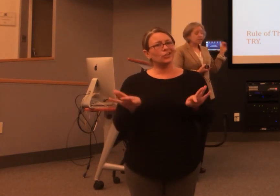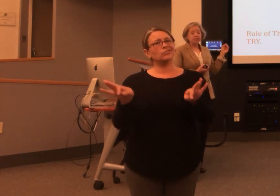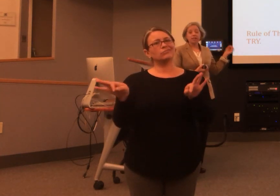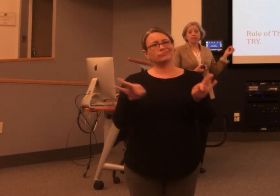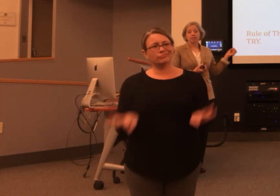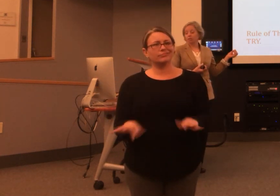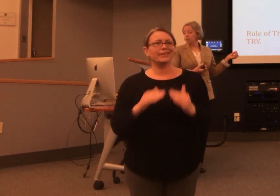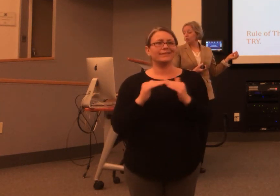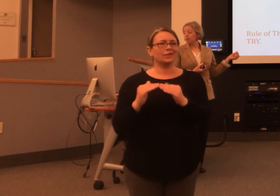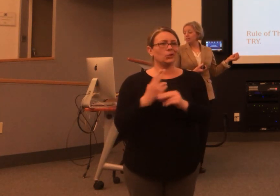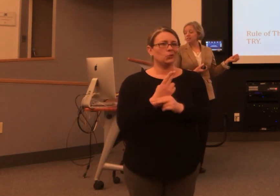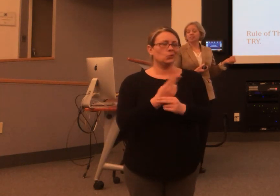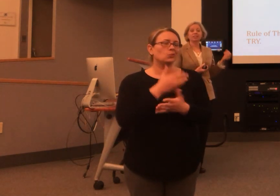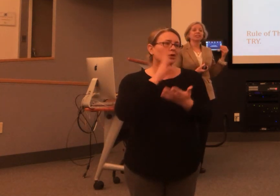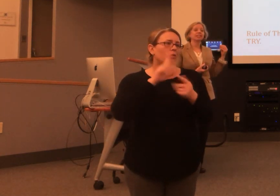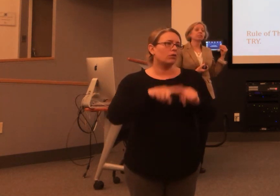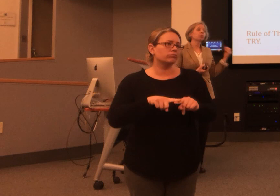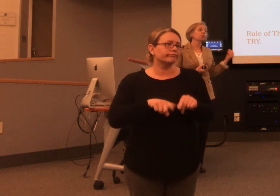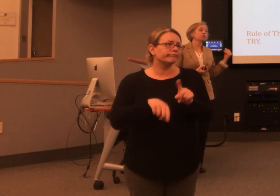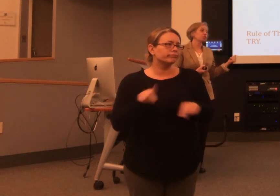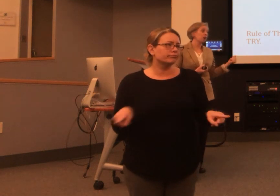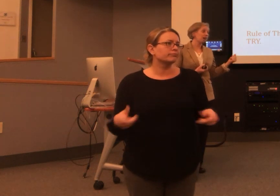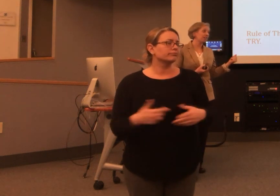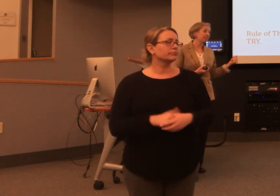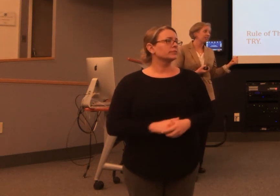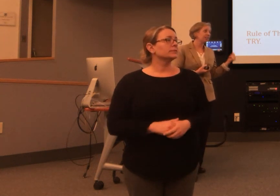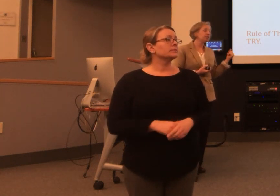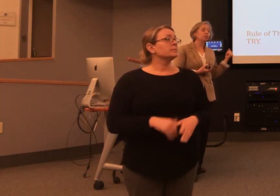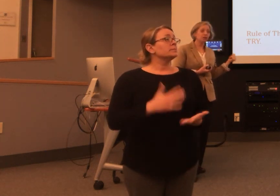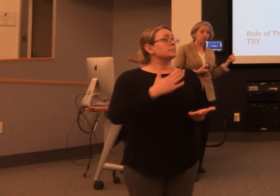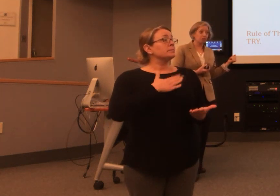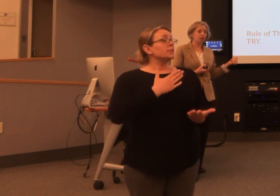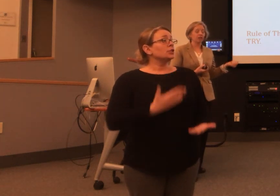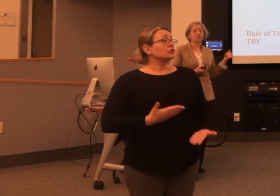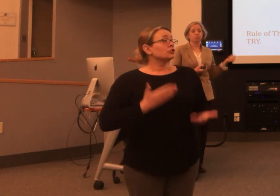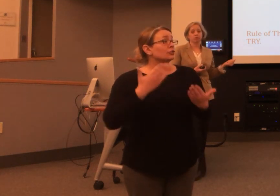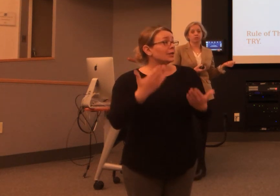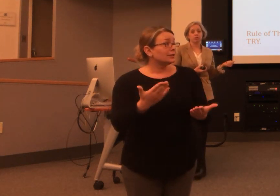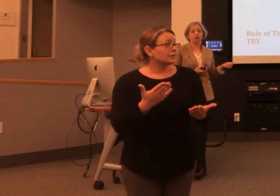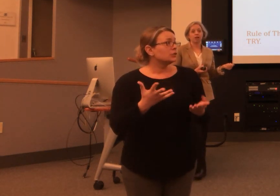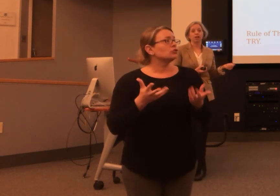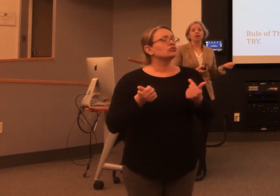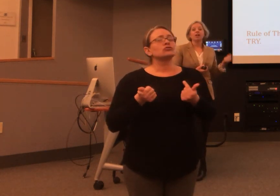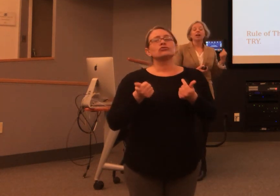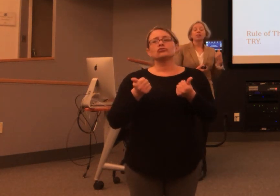The best thing I can tell you is it's important to try. Even if you get it wrong, it's important to try.